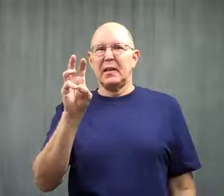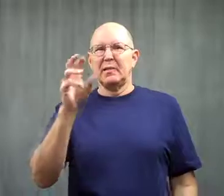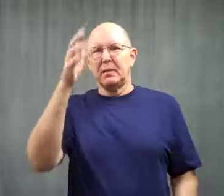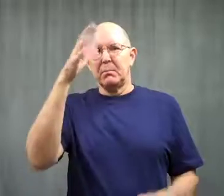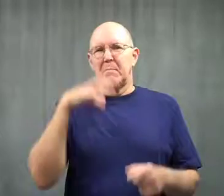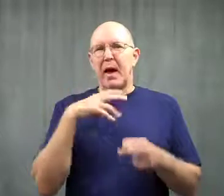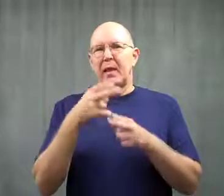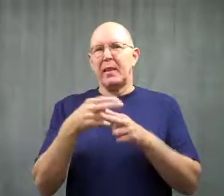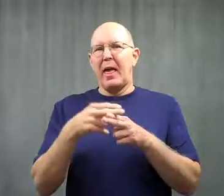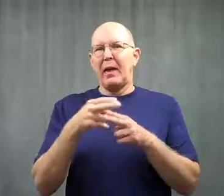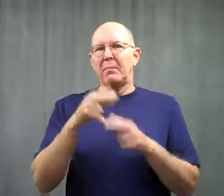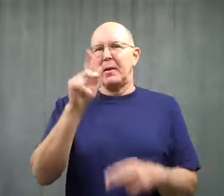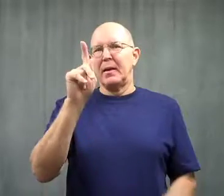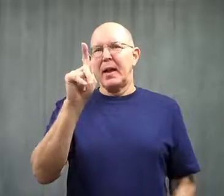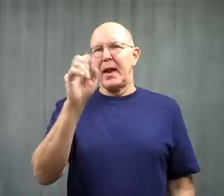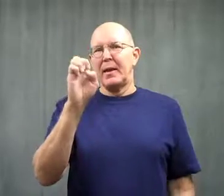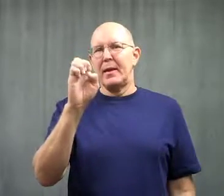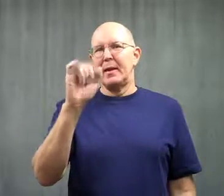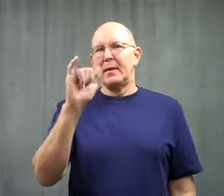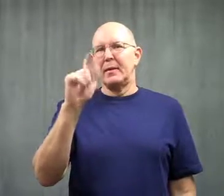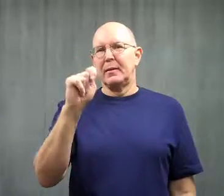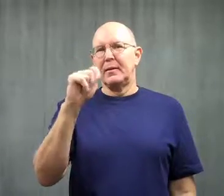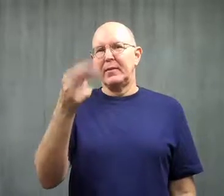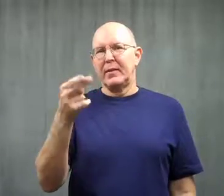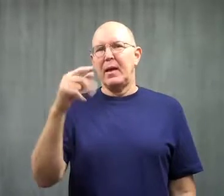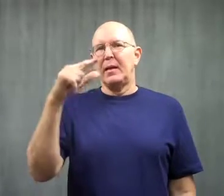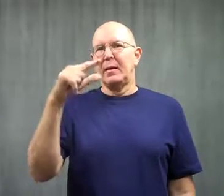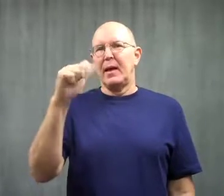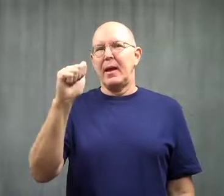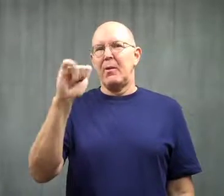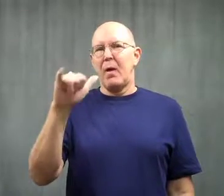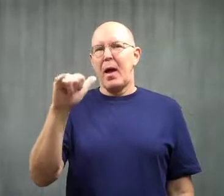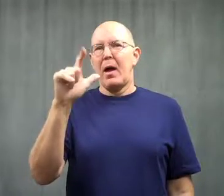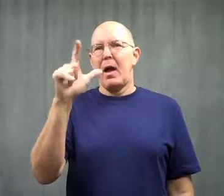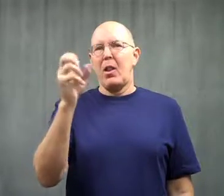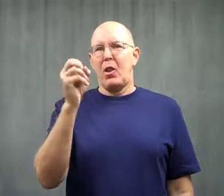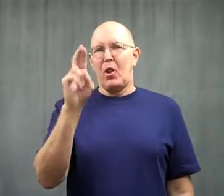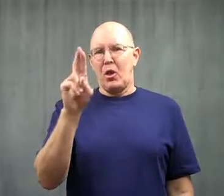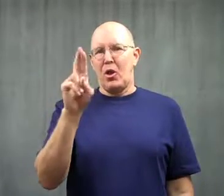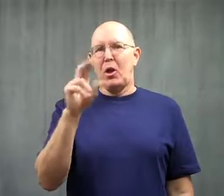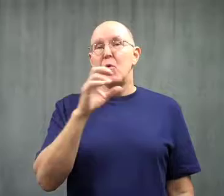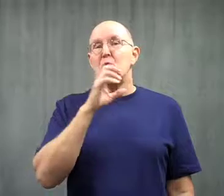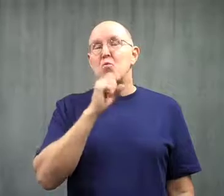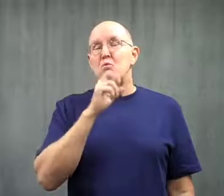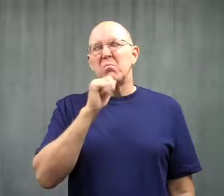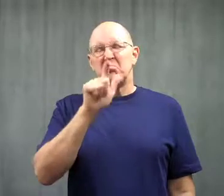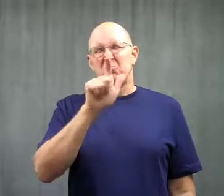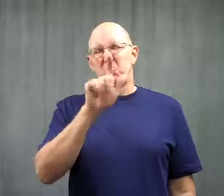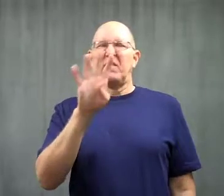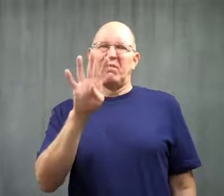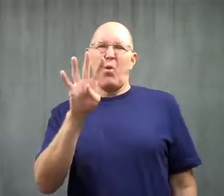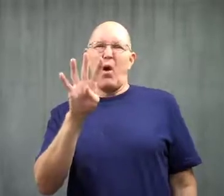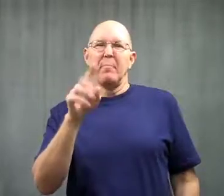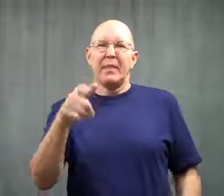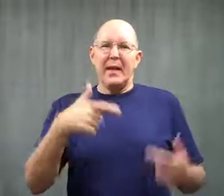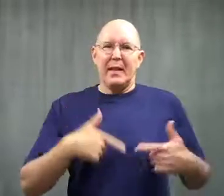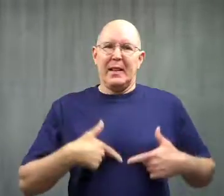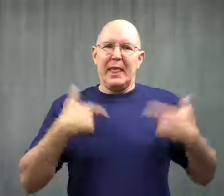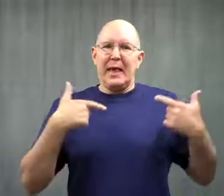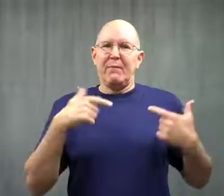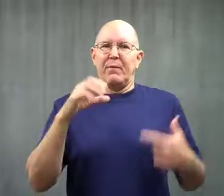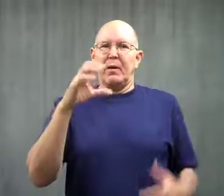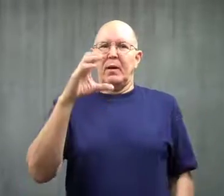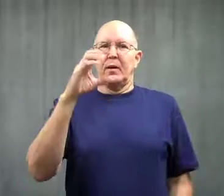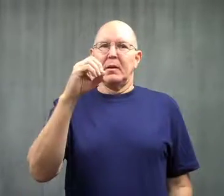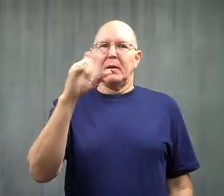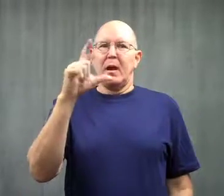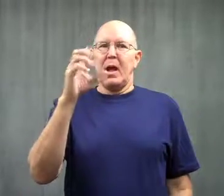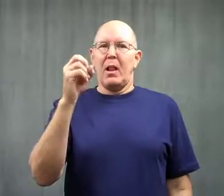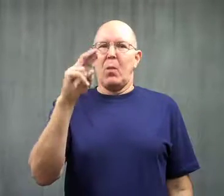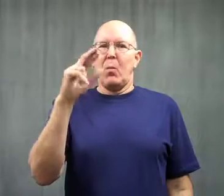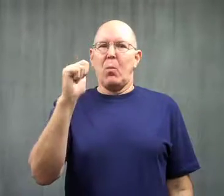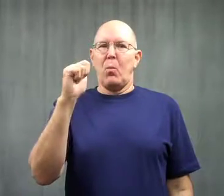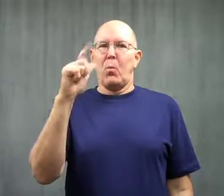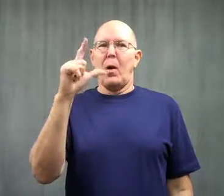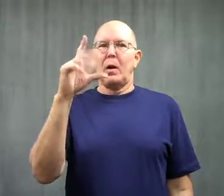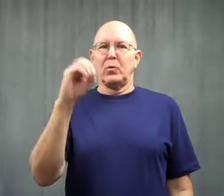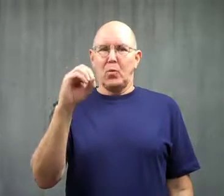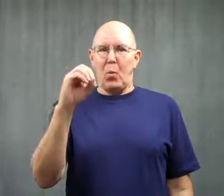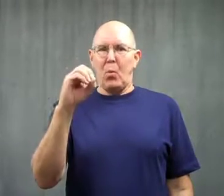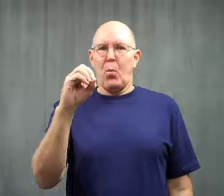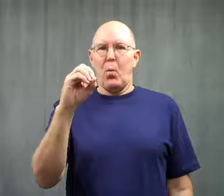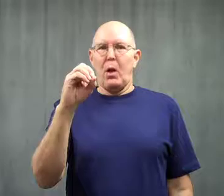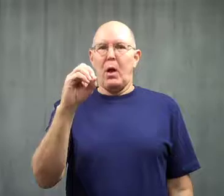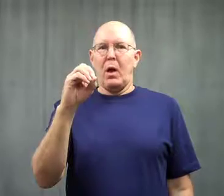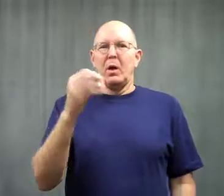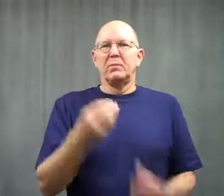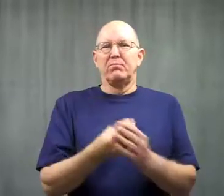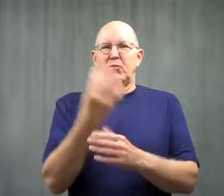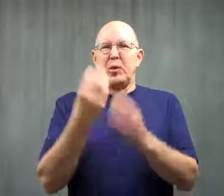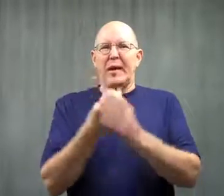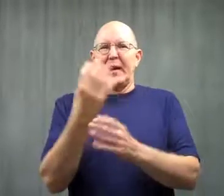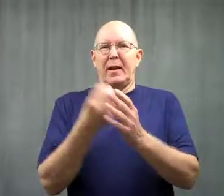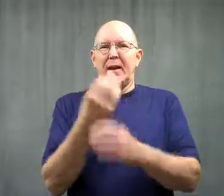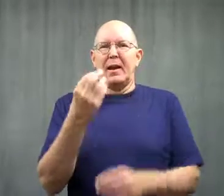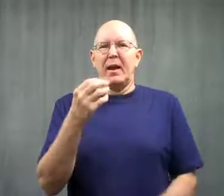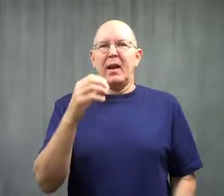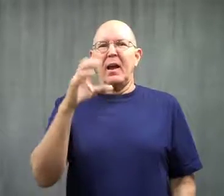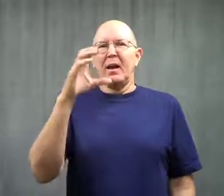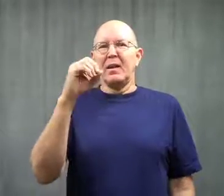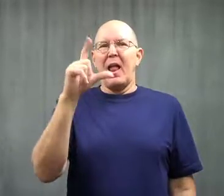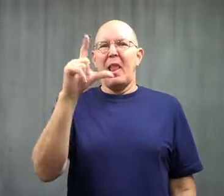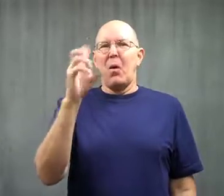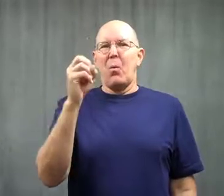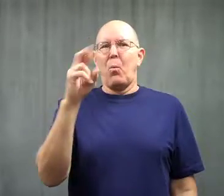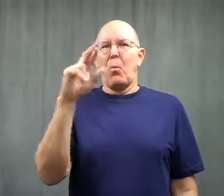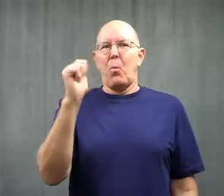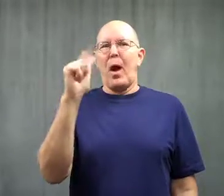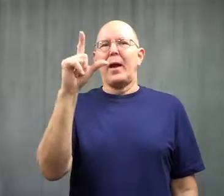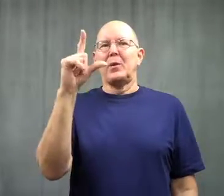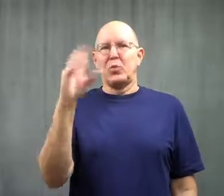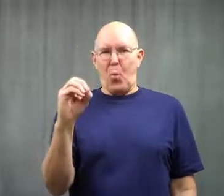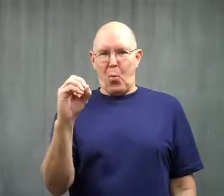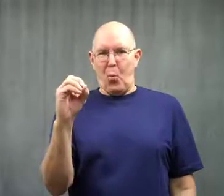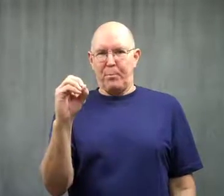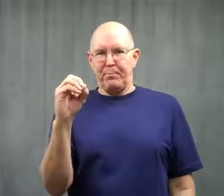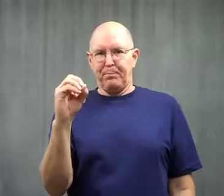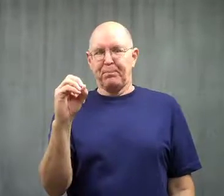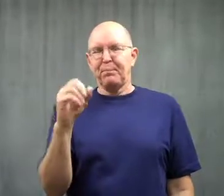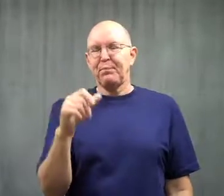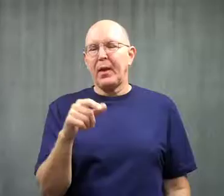24 year old Keith Gaylor lives in Colorado Springs, Colorado.